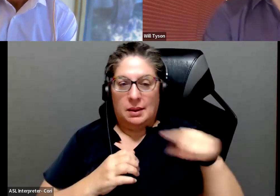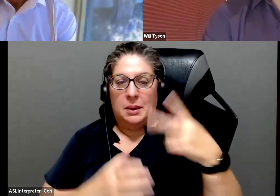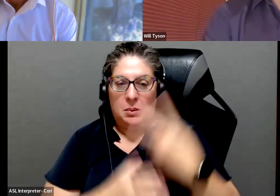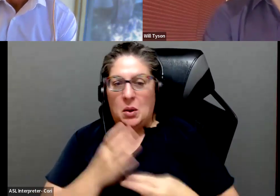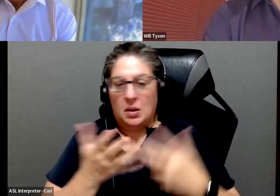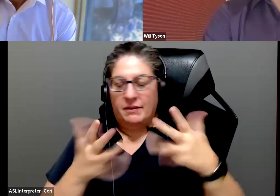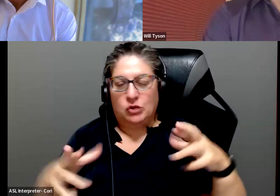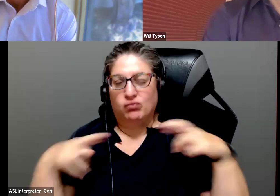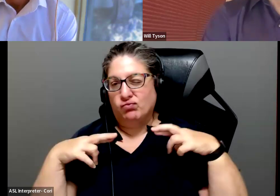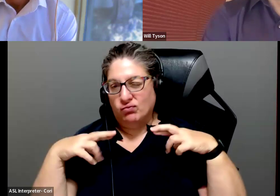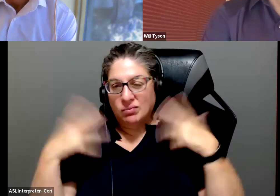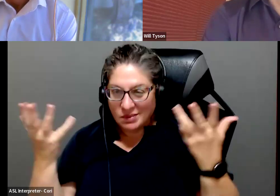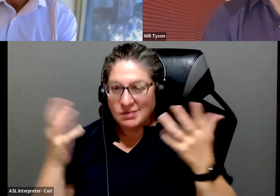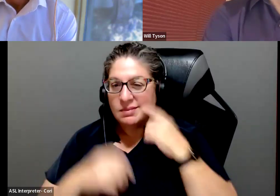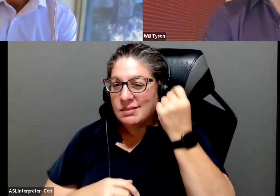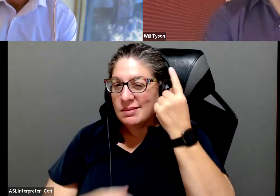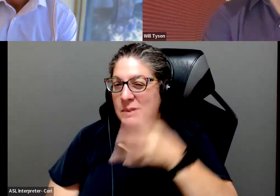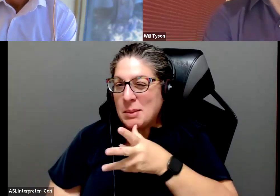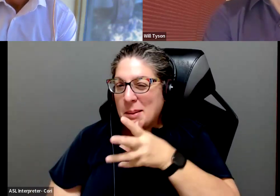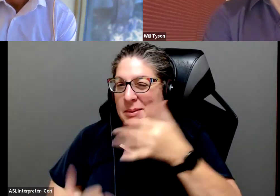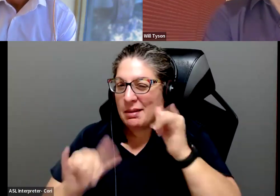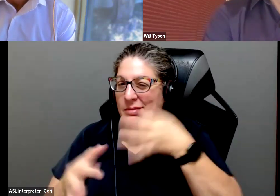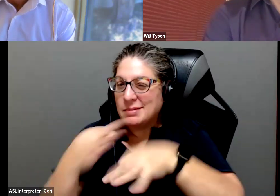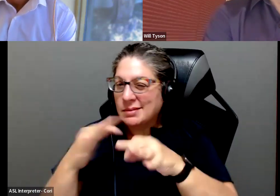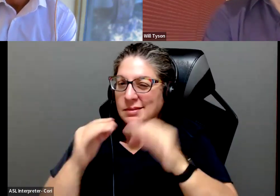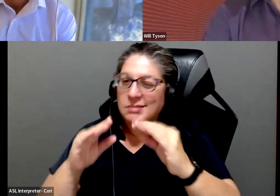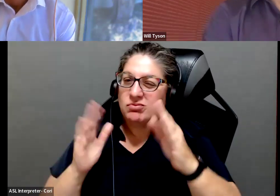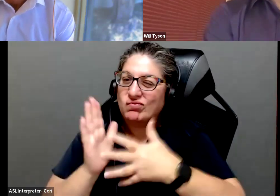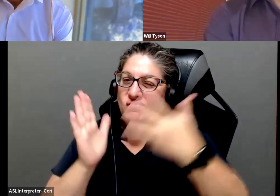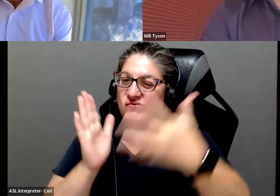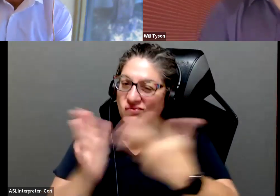retired. Although my mom still is substitute teaches every now and then.